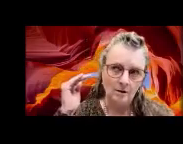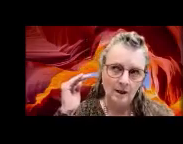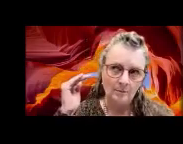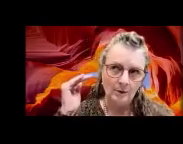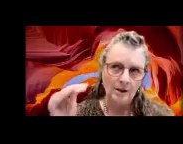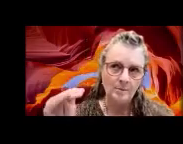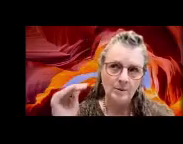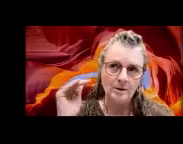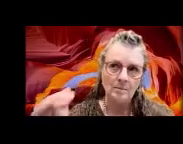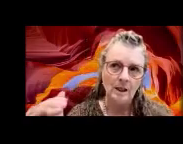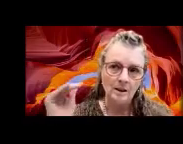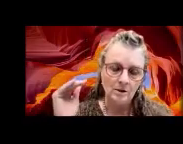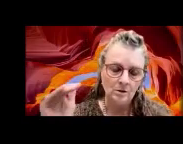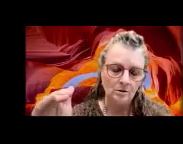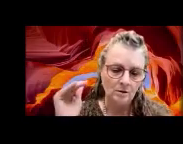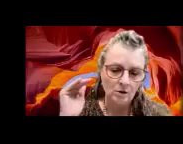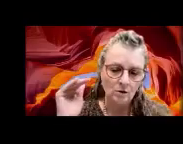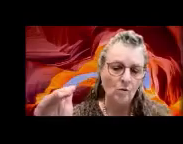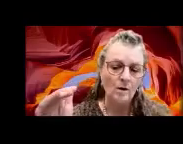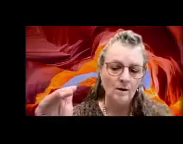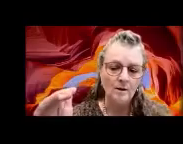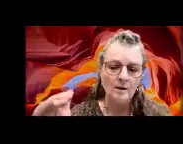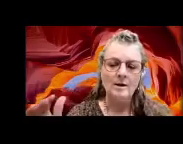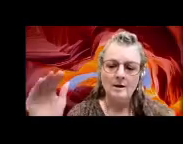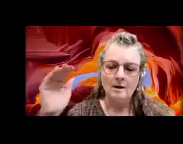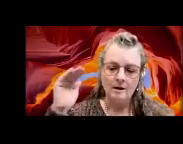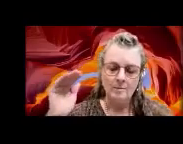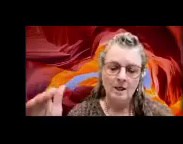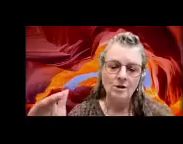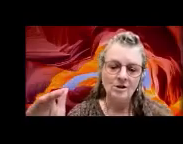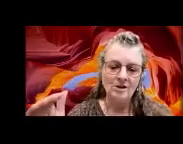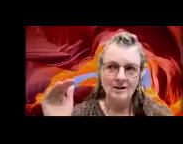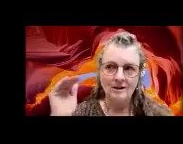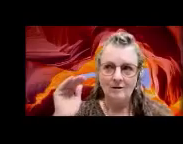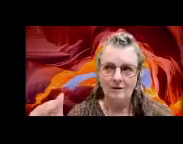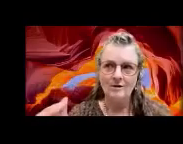that participants meet a certain score on measures that aren't